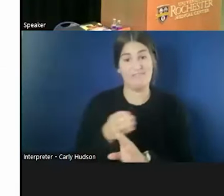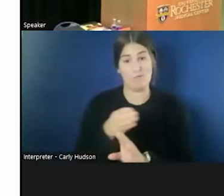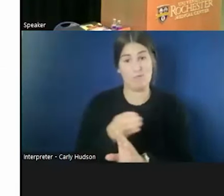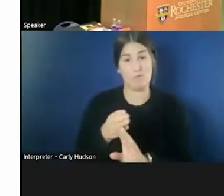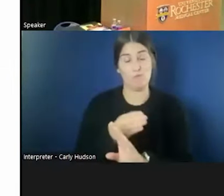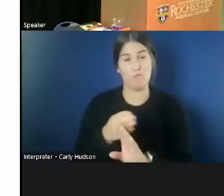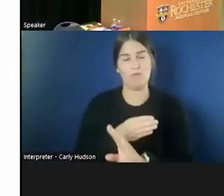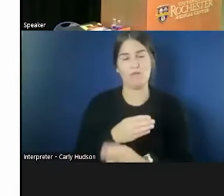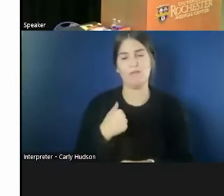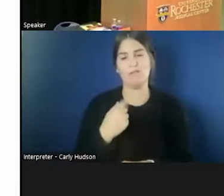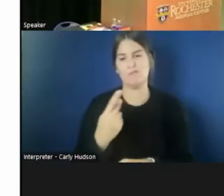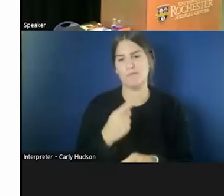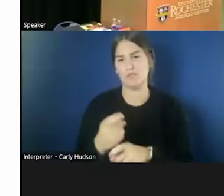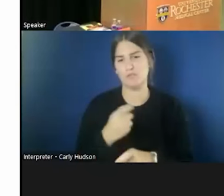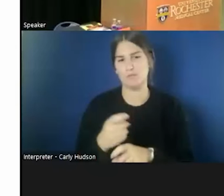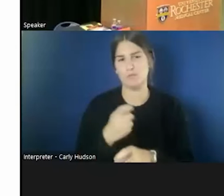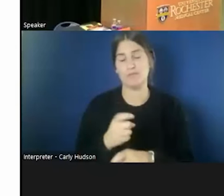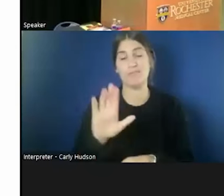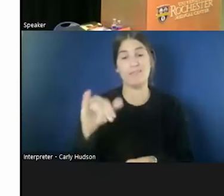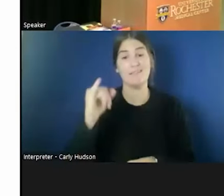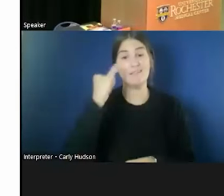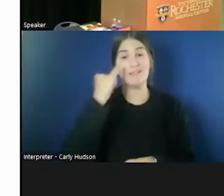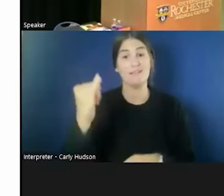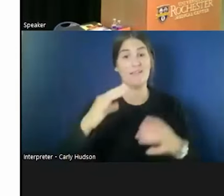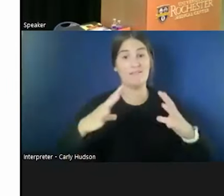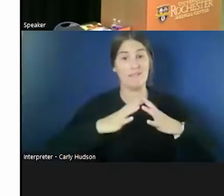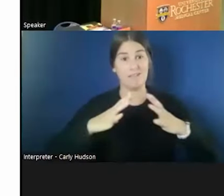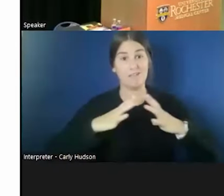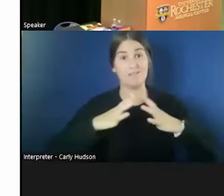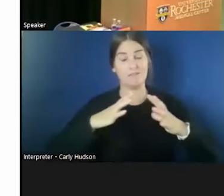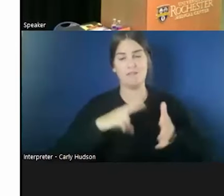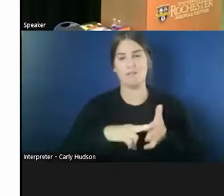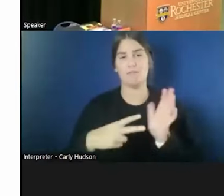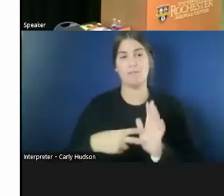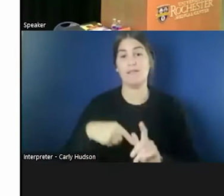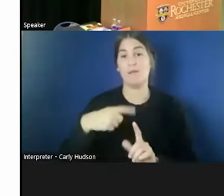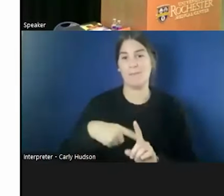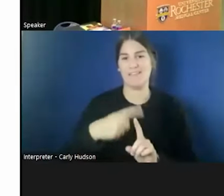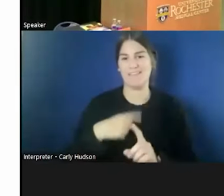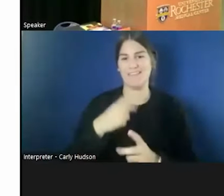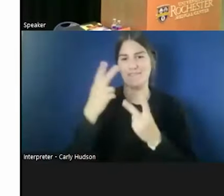to joke that his idea of taking a vacation was the monthly visits to the ER room and then he